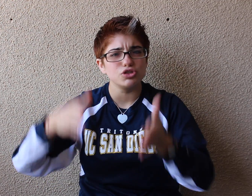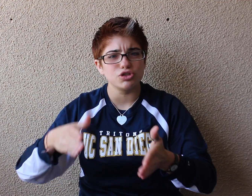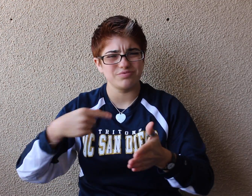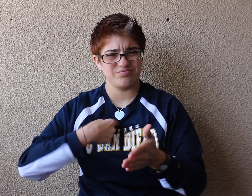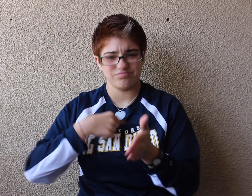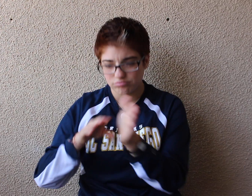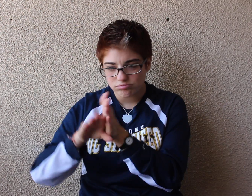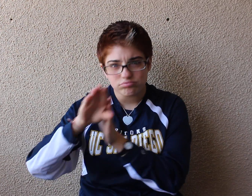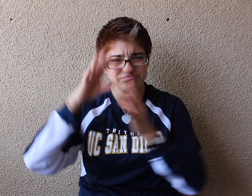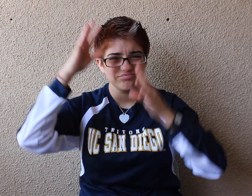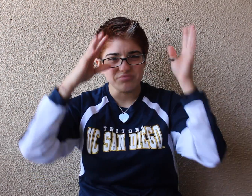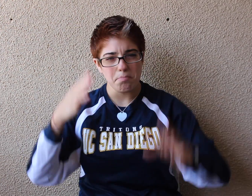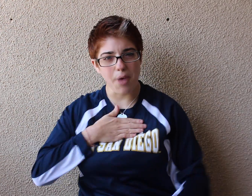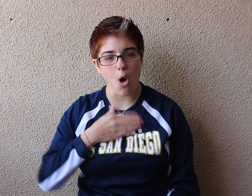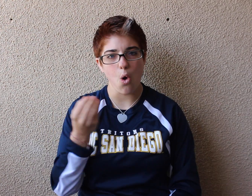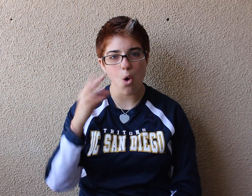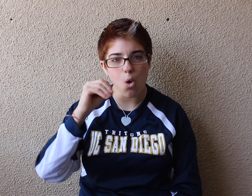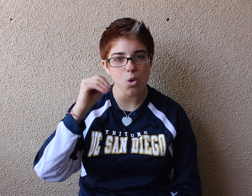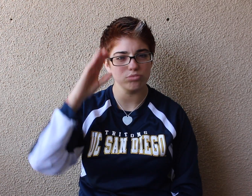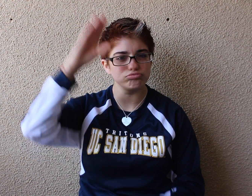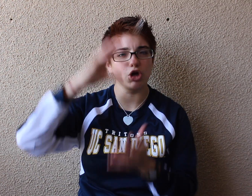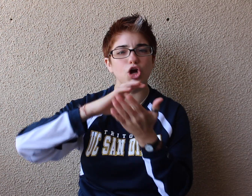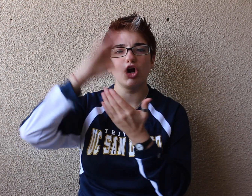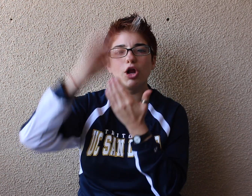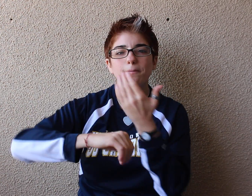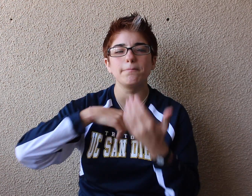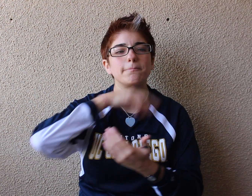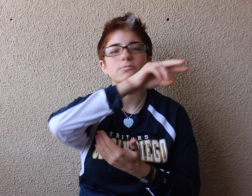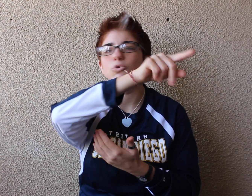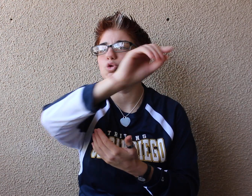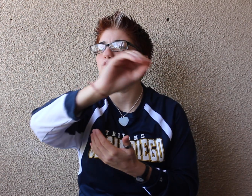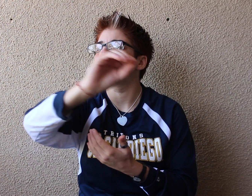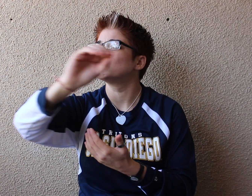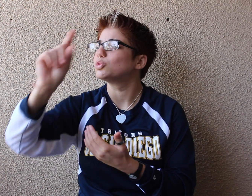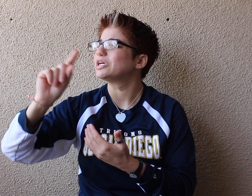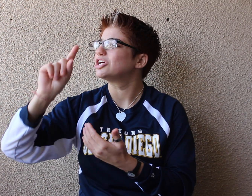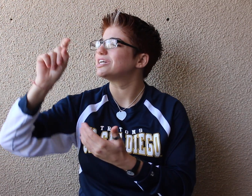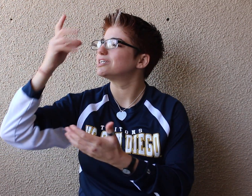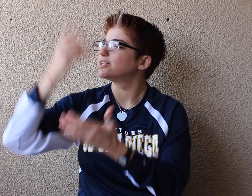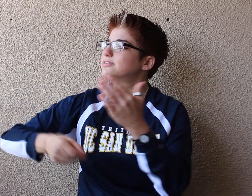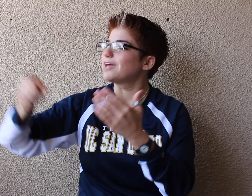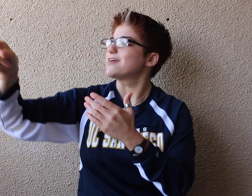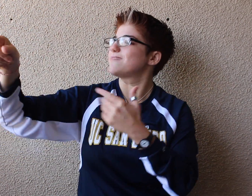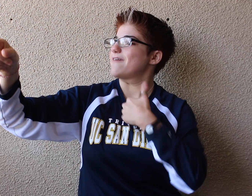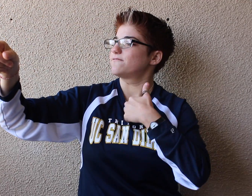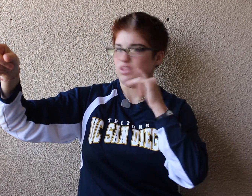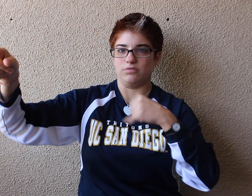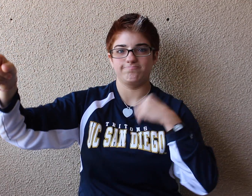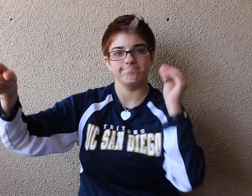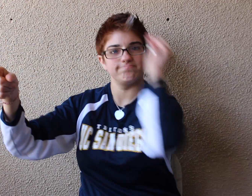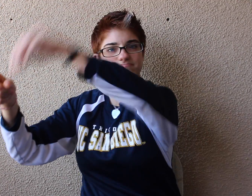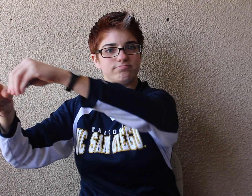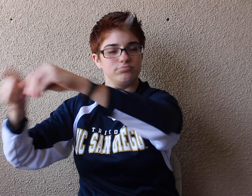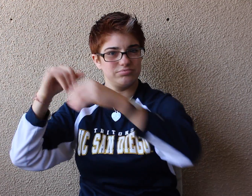I would develop my own curriculum that would fill in a missing gap in our Deaf education field.